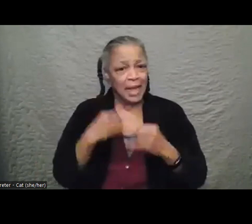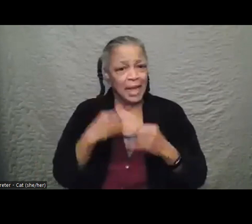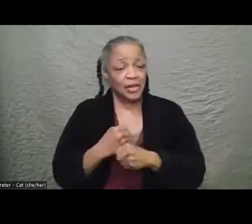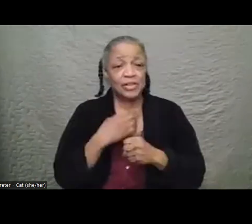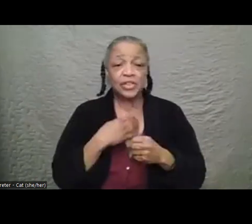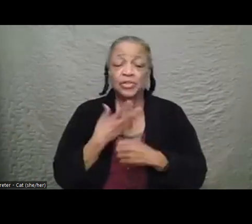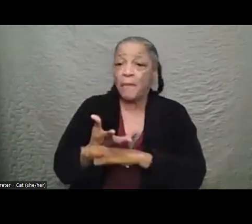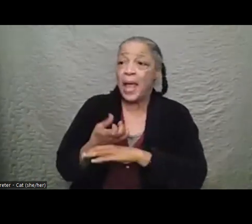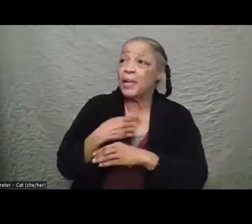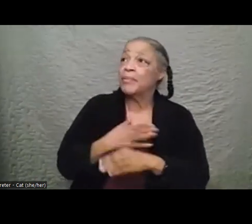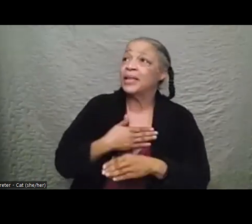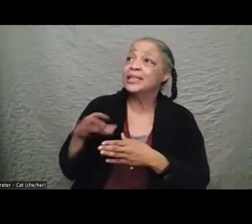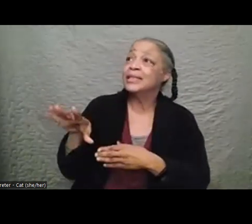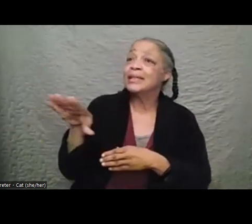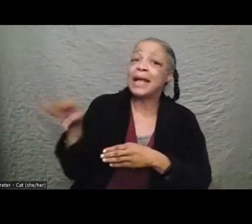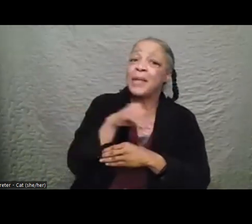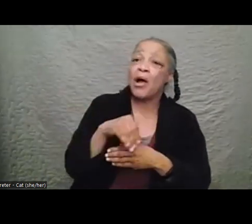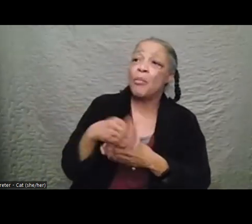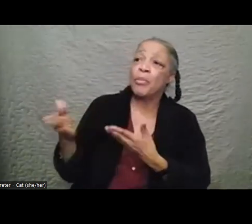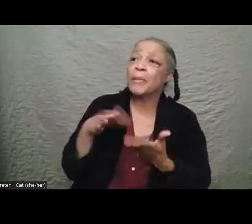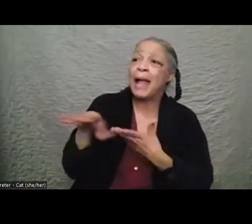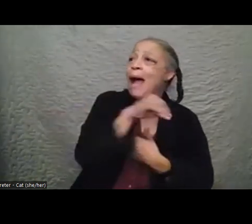her out of there and I cannot do that for her.